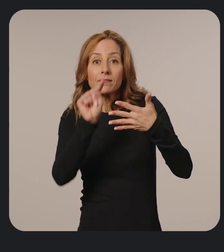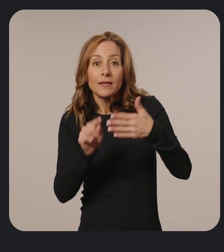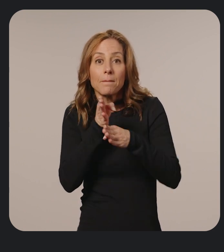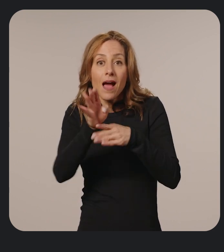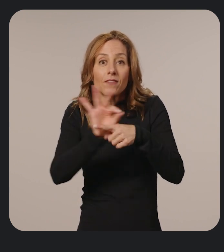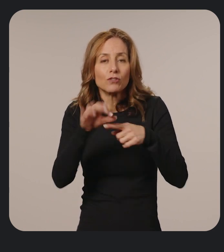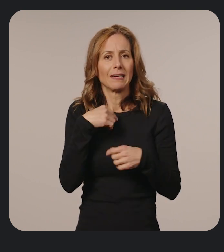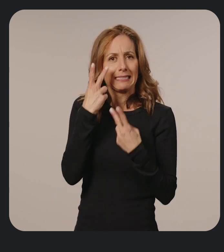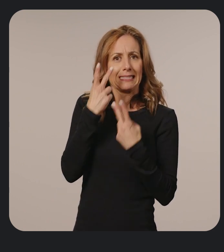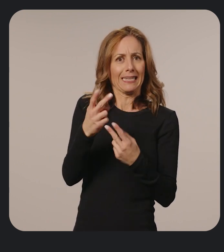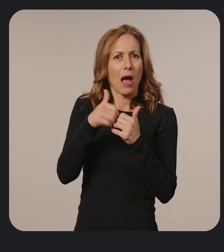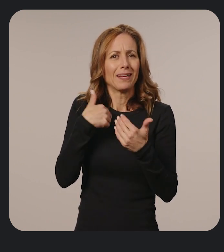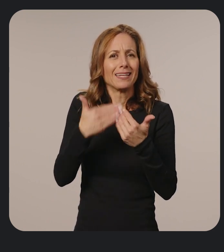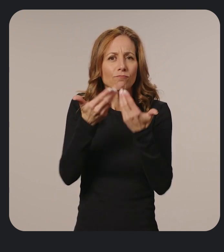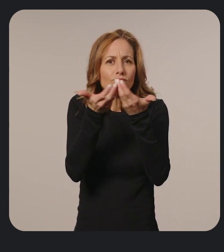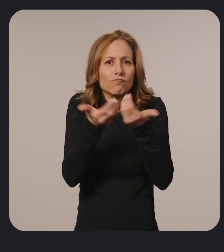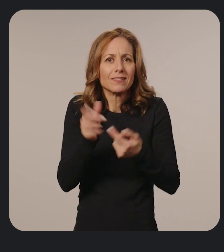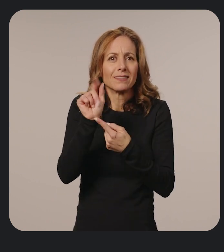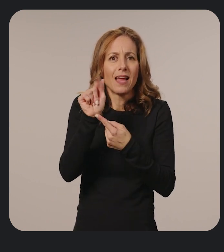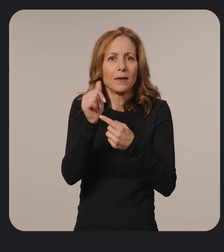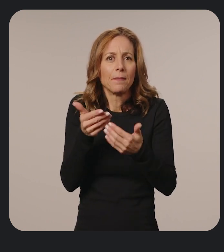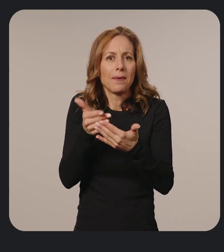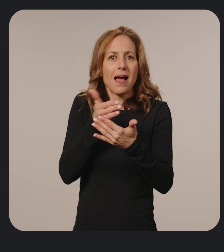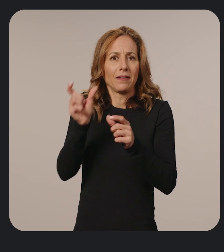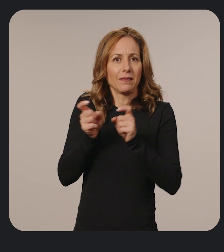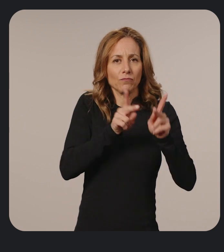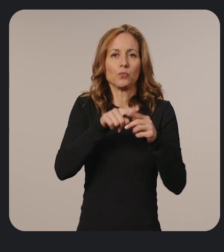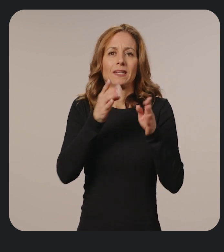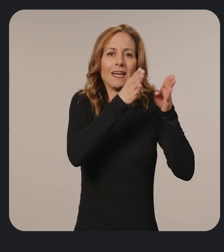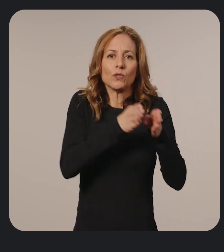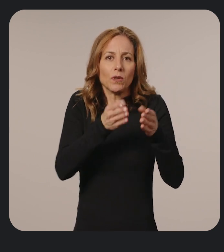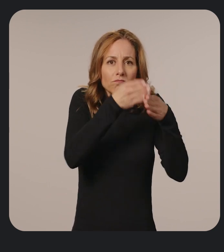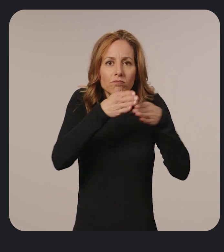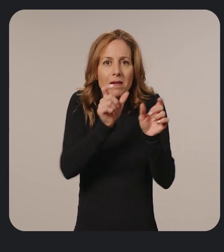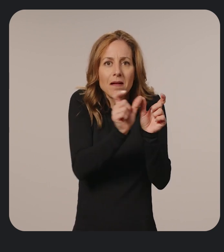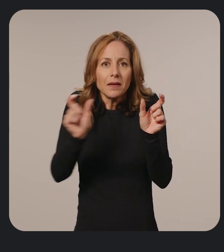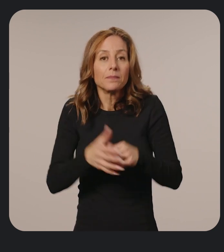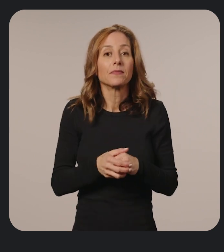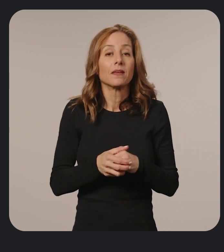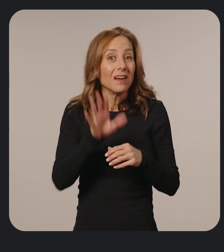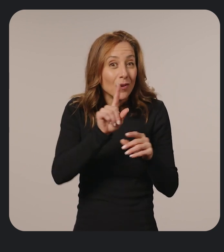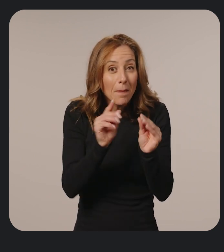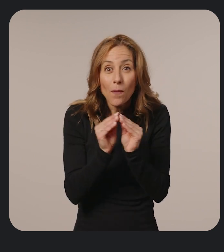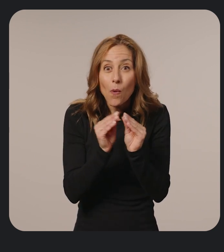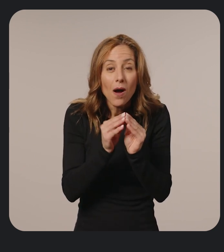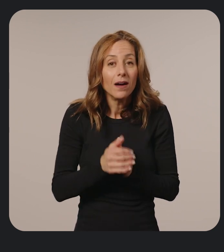Down in the main function, we see how we can easily destructure that data back into its individual elements.